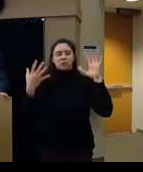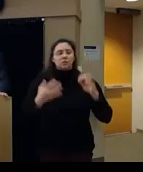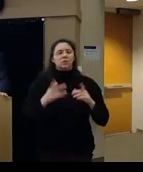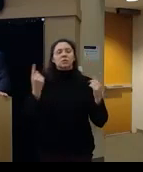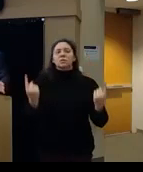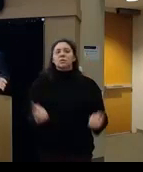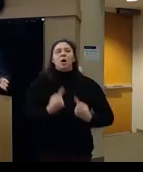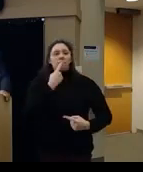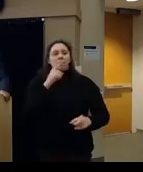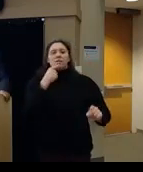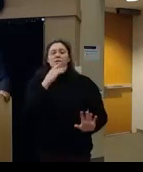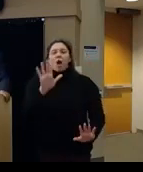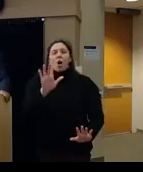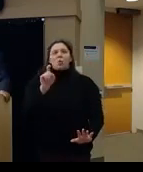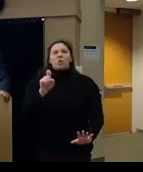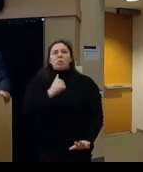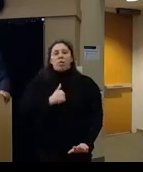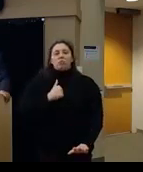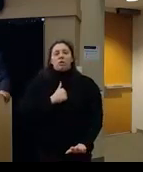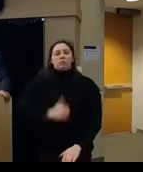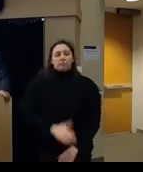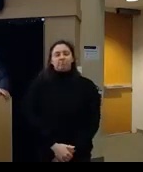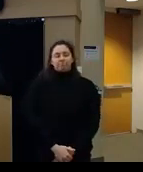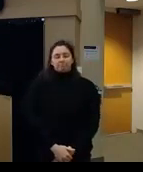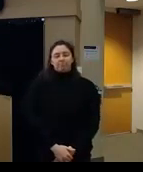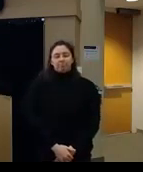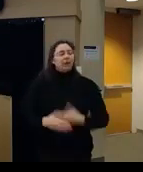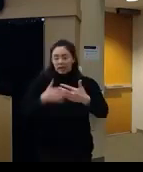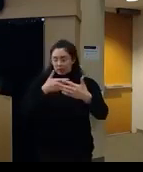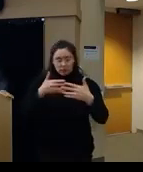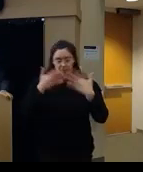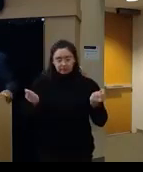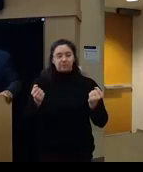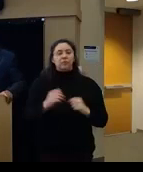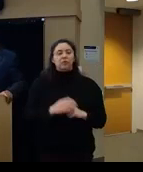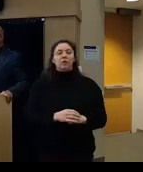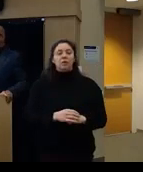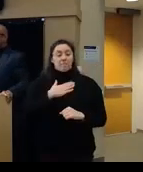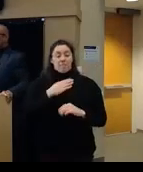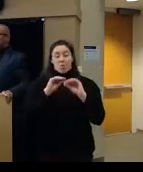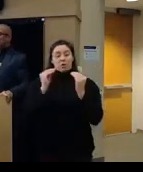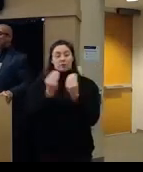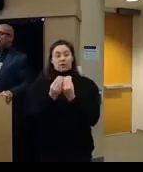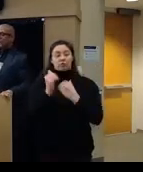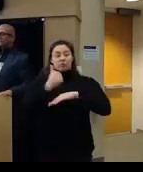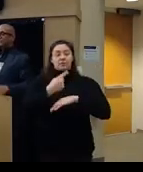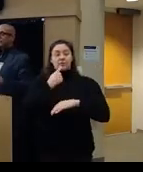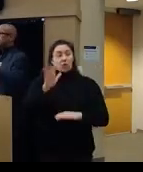says maybe we should apologize right anyway so my organization said your apology this is